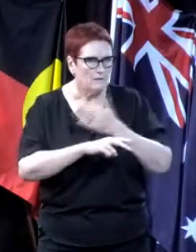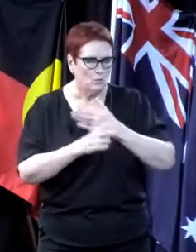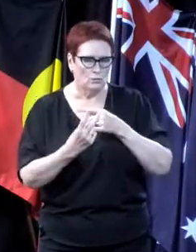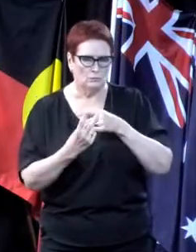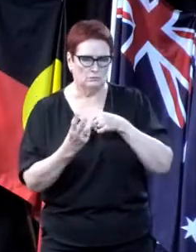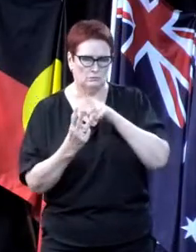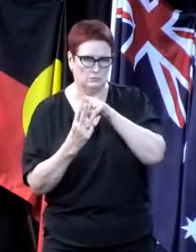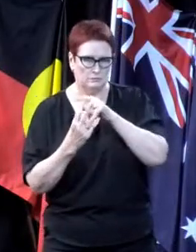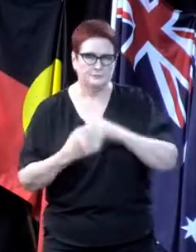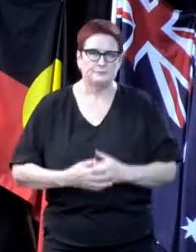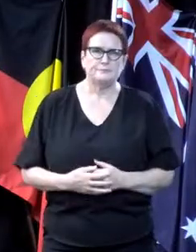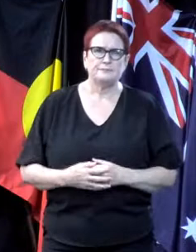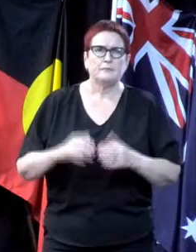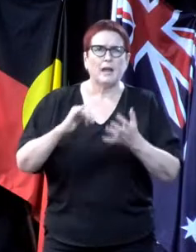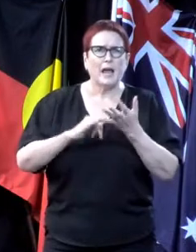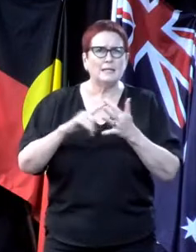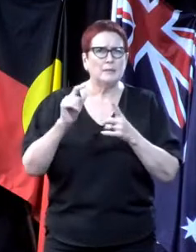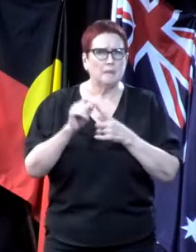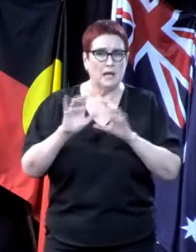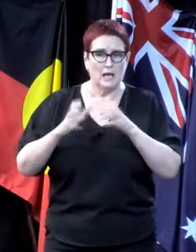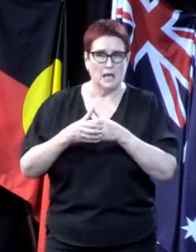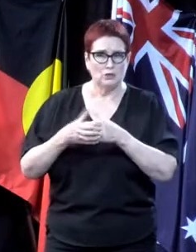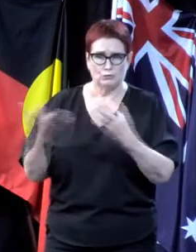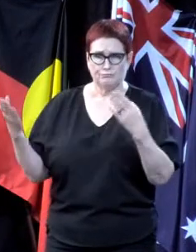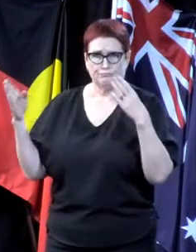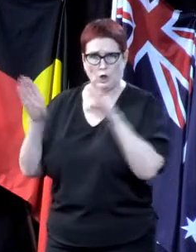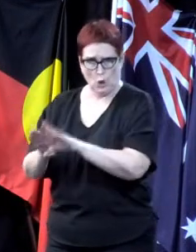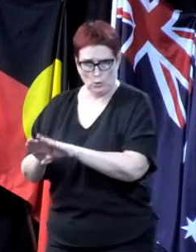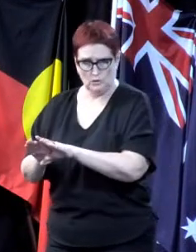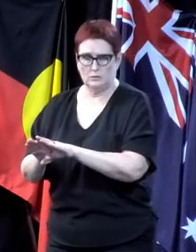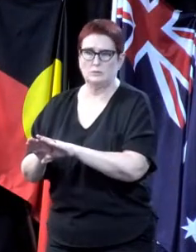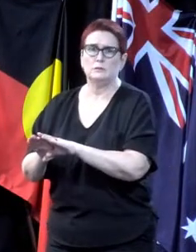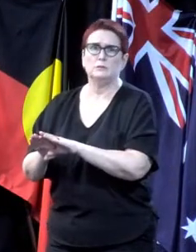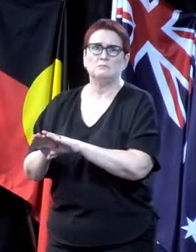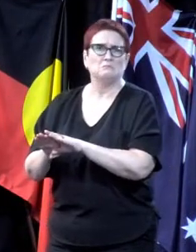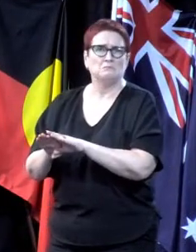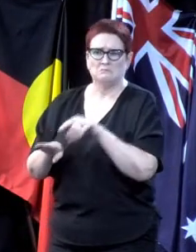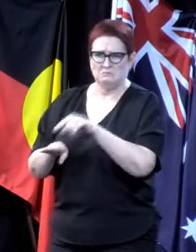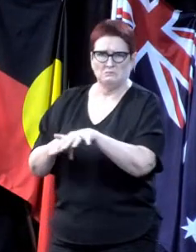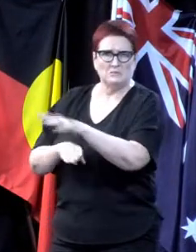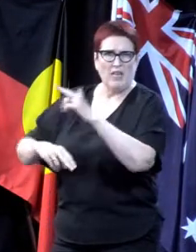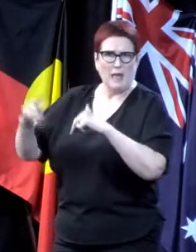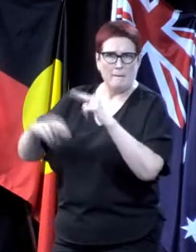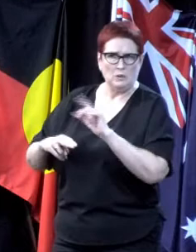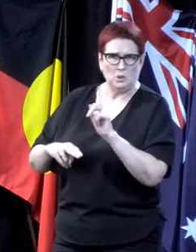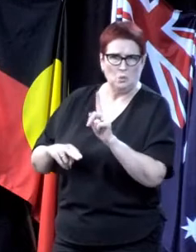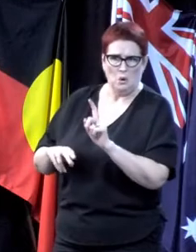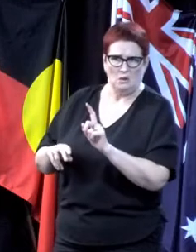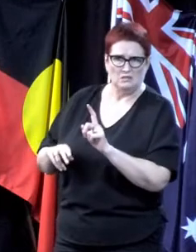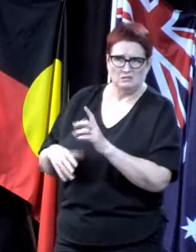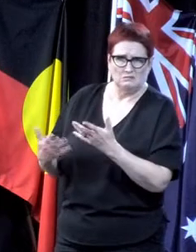The SEP classroom was decommissioned, as you said. What's happened with that physical structure? It is used for something else, now?